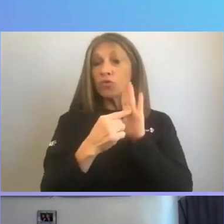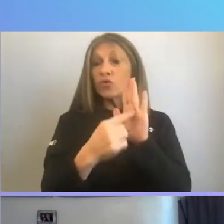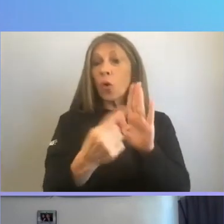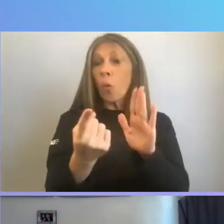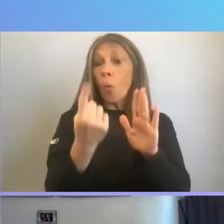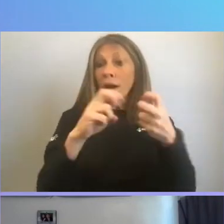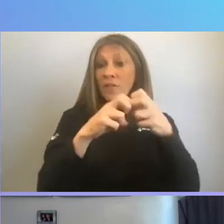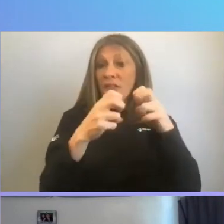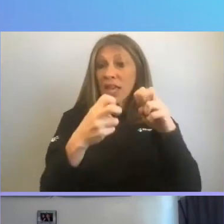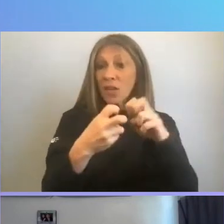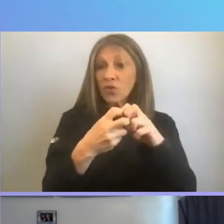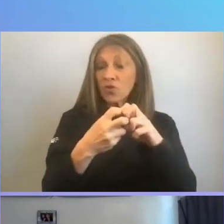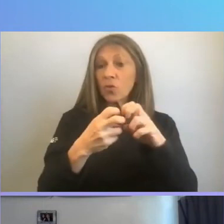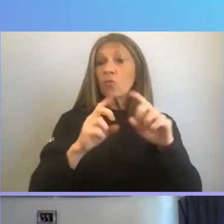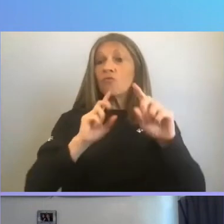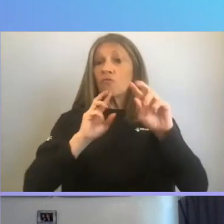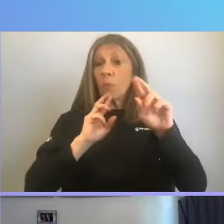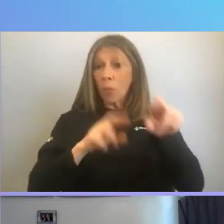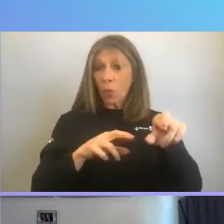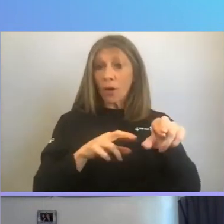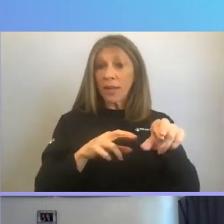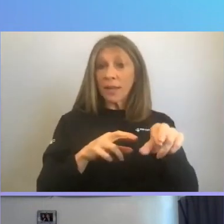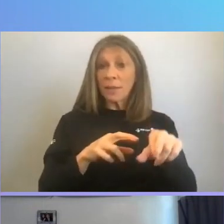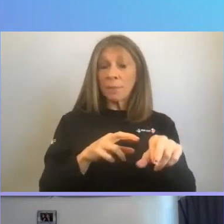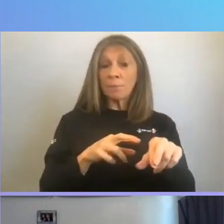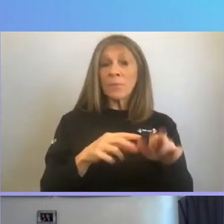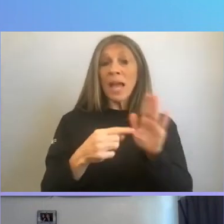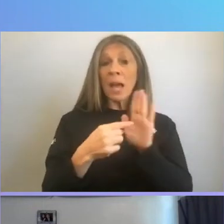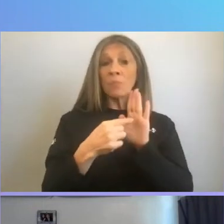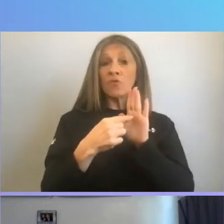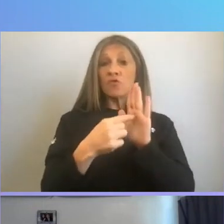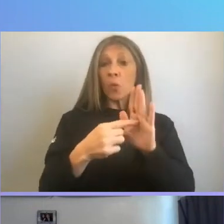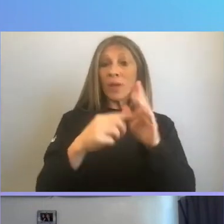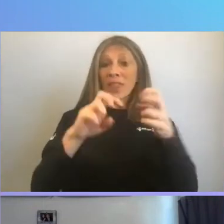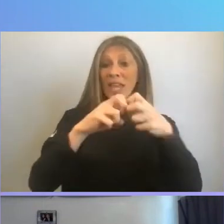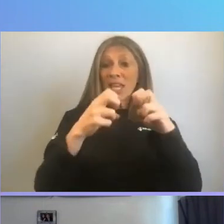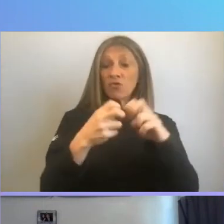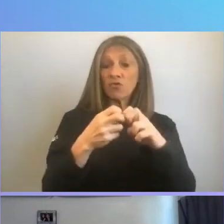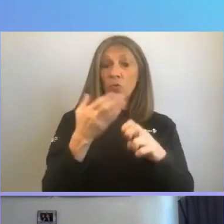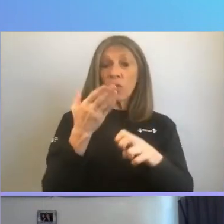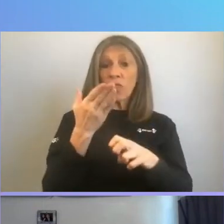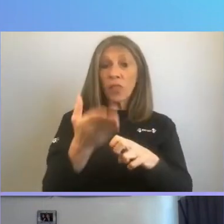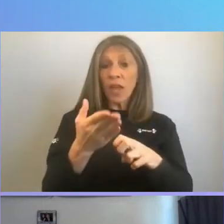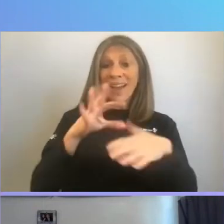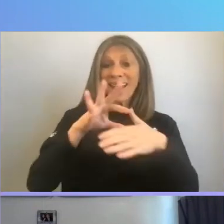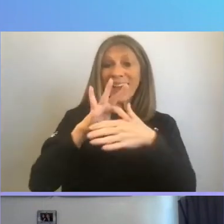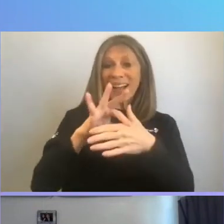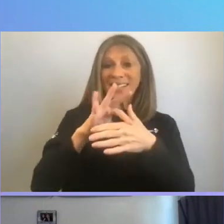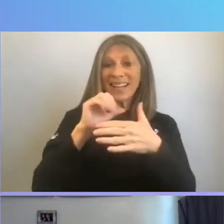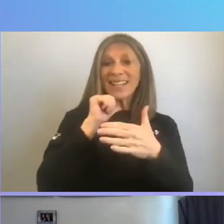that was reported, and I'm showing the issue on my screen, which is content is not a list. Remember that heading that we